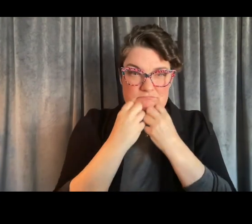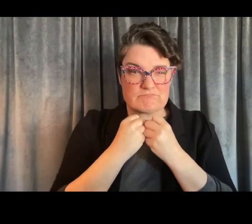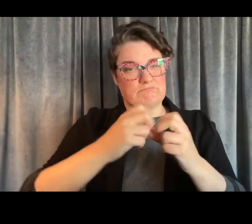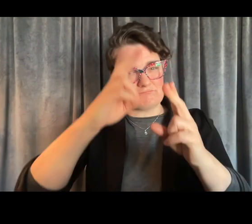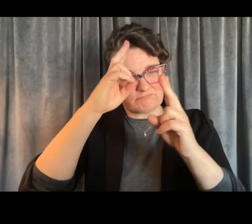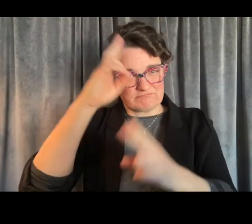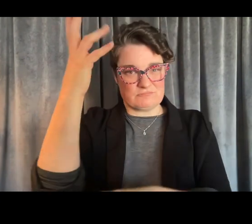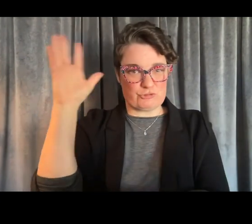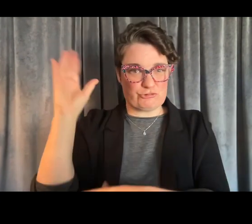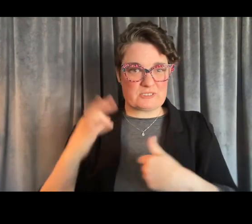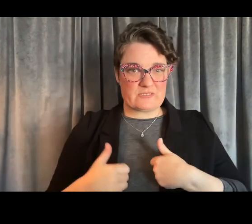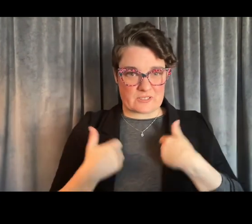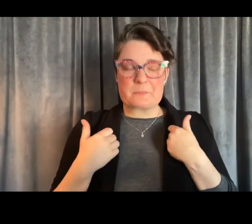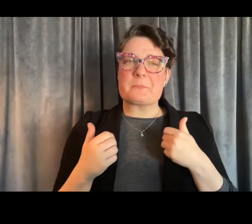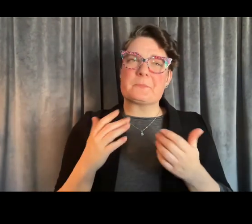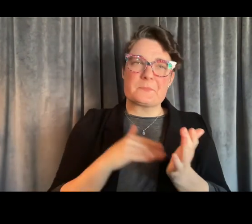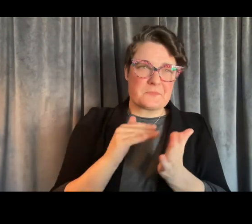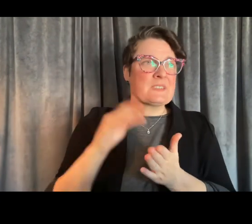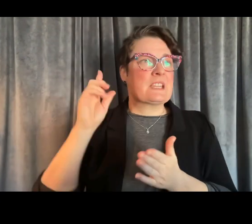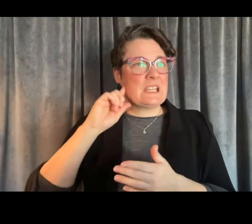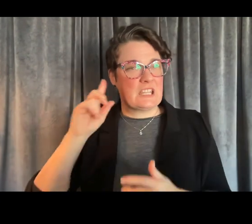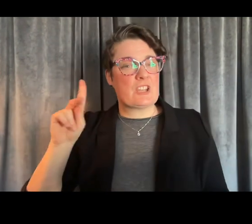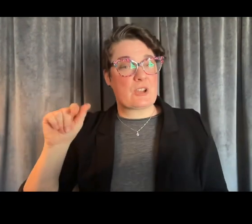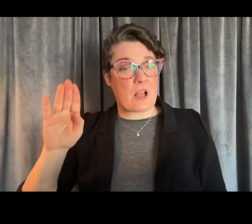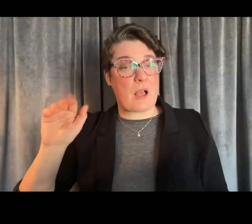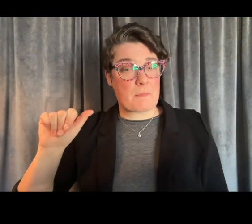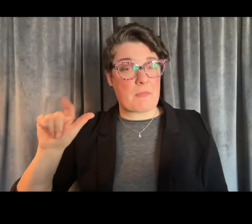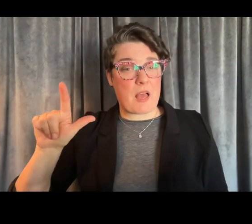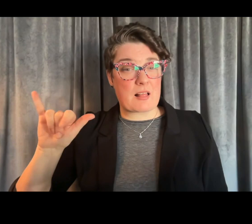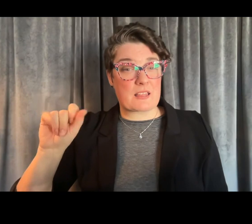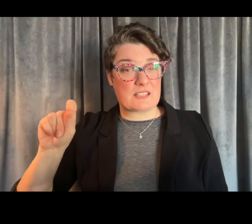Rebekah: we often hear about the Kabbalistic Tree of Life where